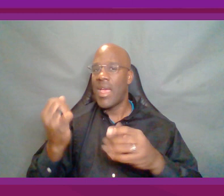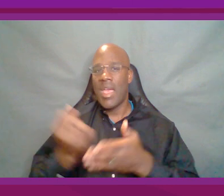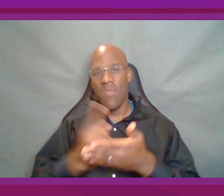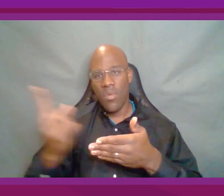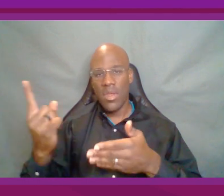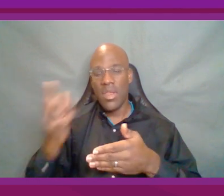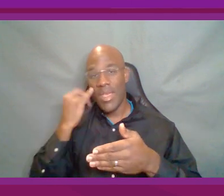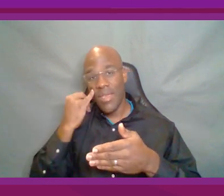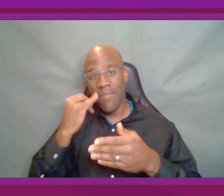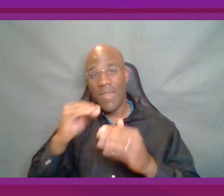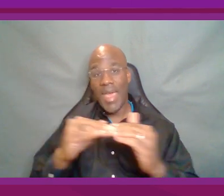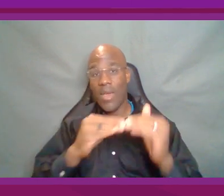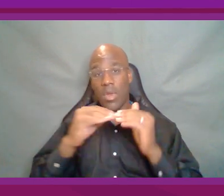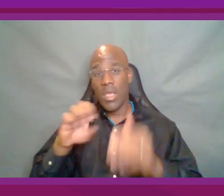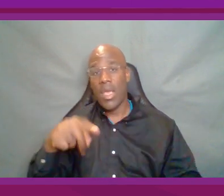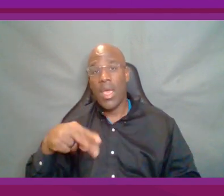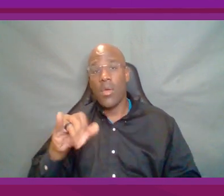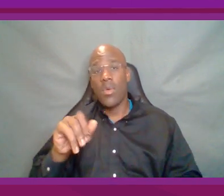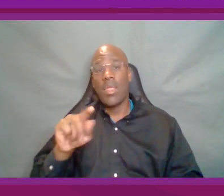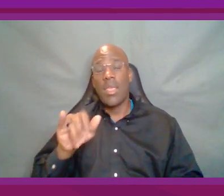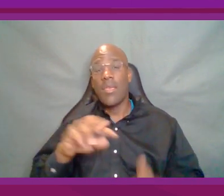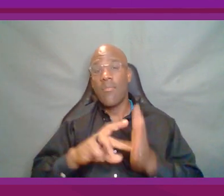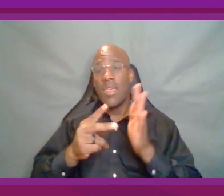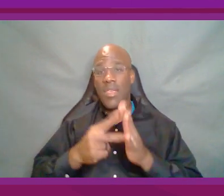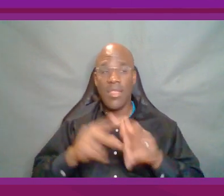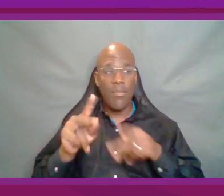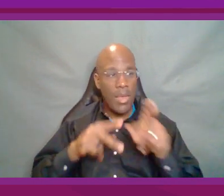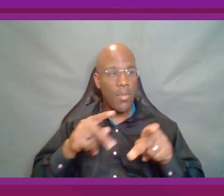equity means everyone gets what they need, does that mean everyone needs to have a job?